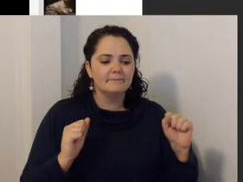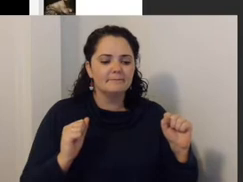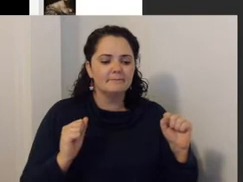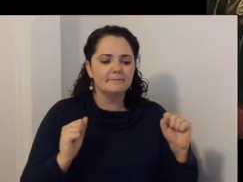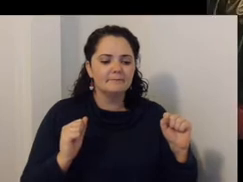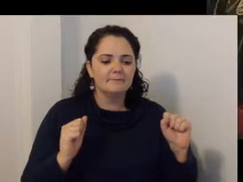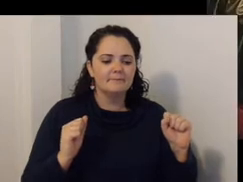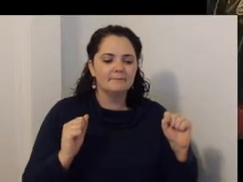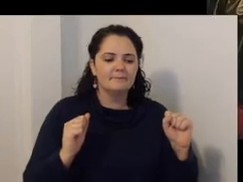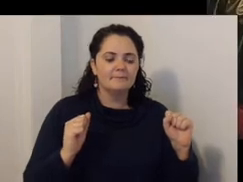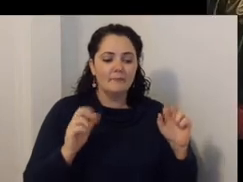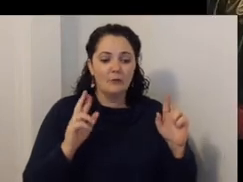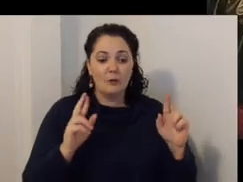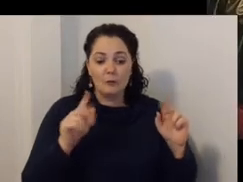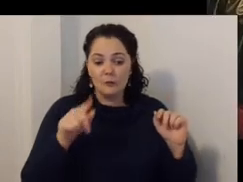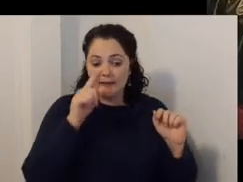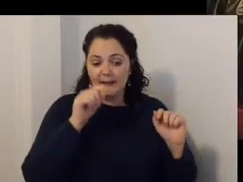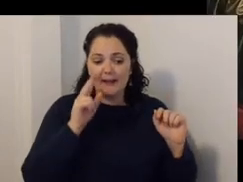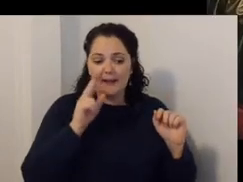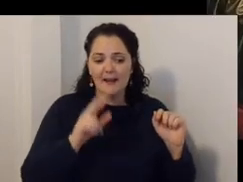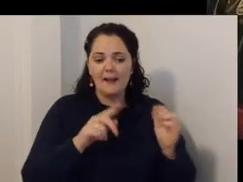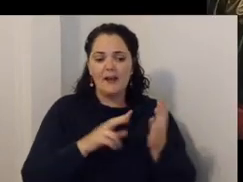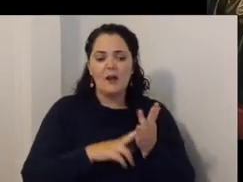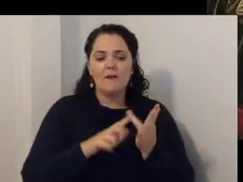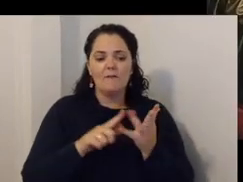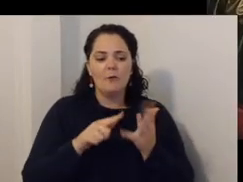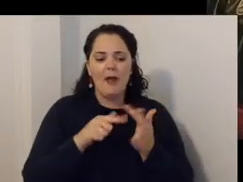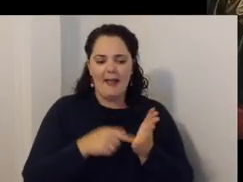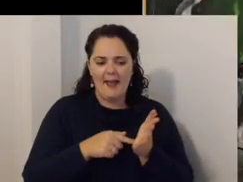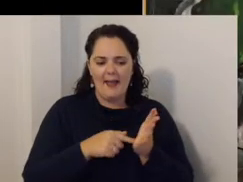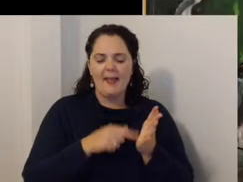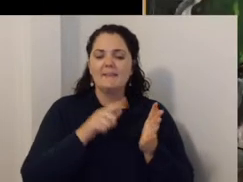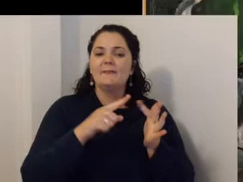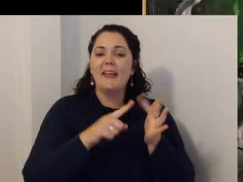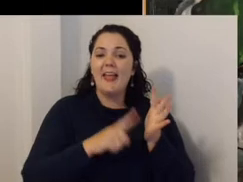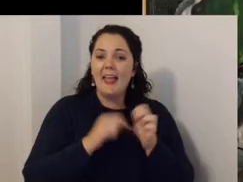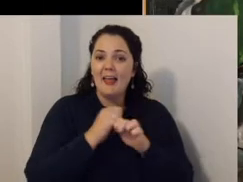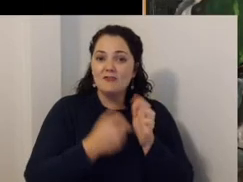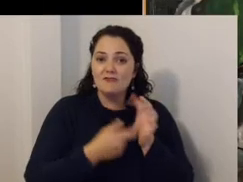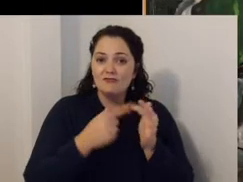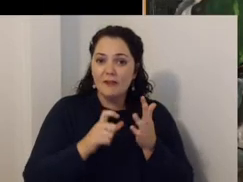there we go and hopefully you can see that Simon Vouet painting, this El Greco painting